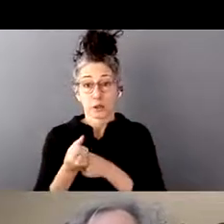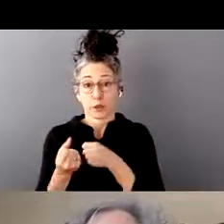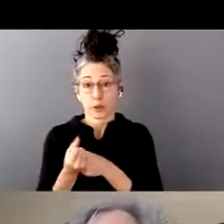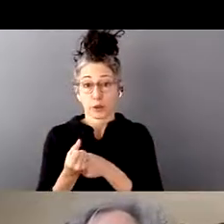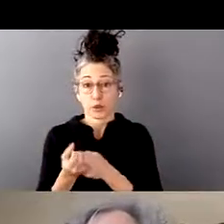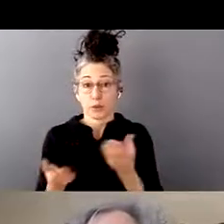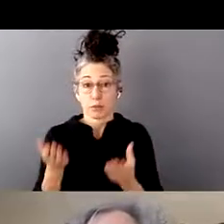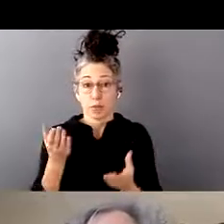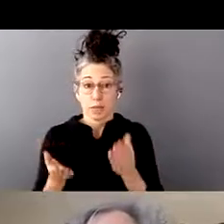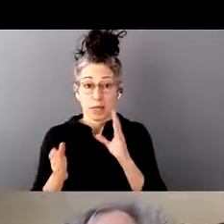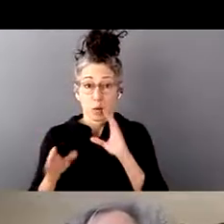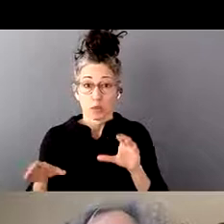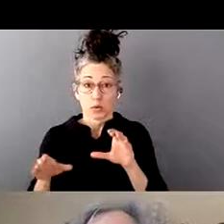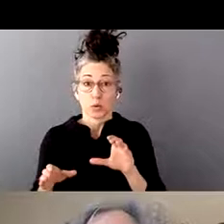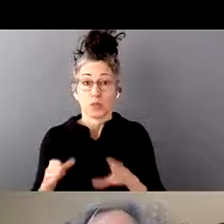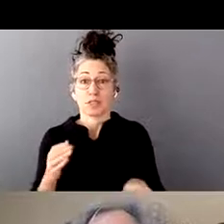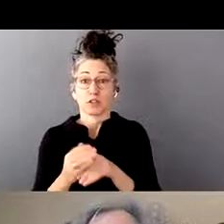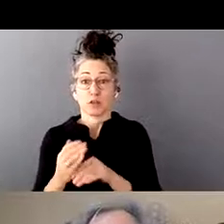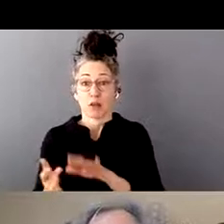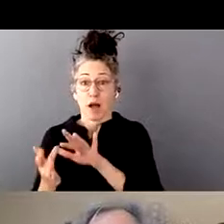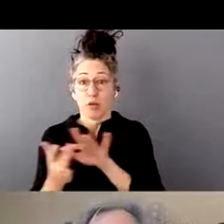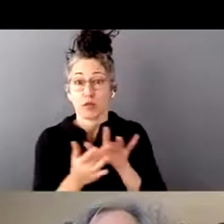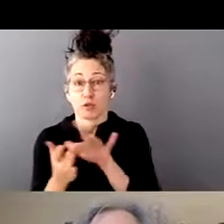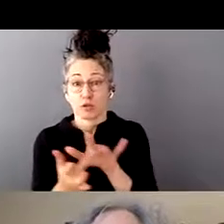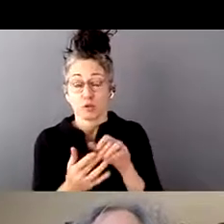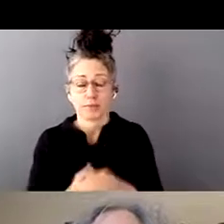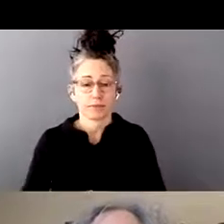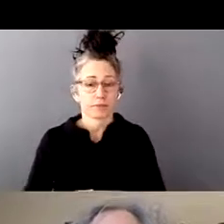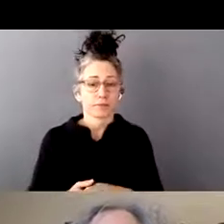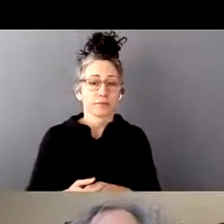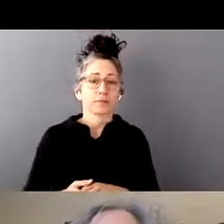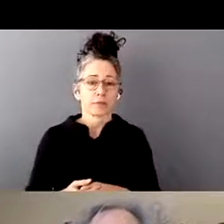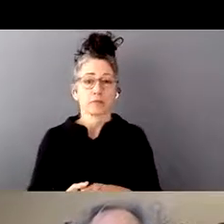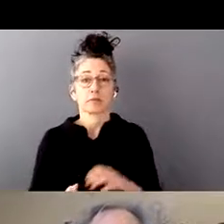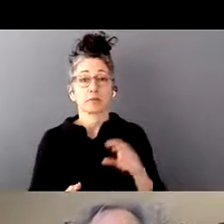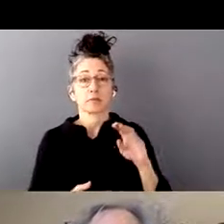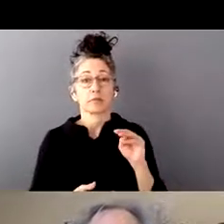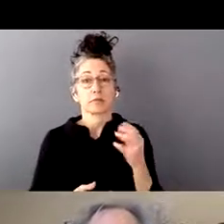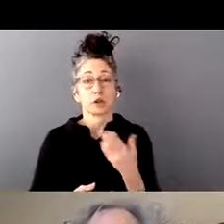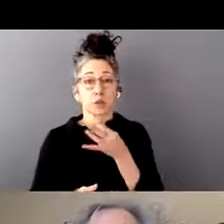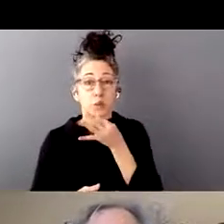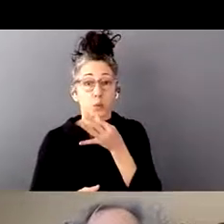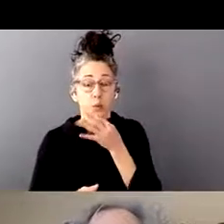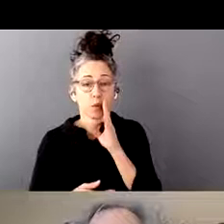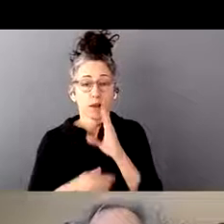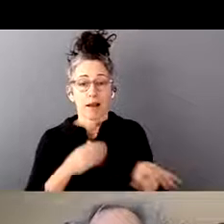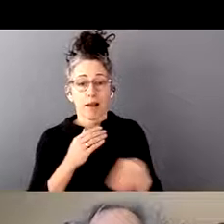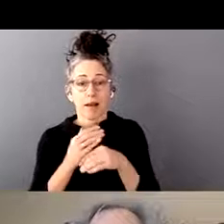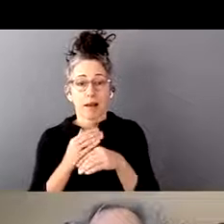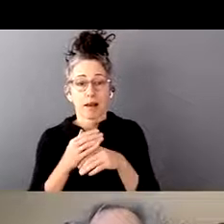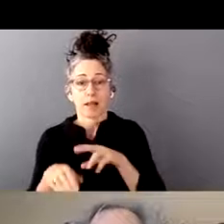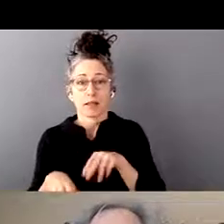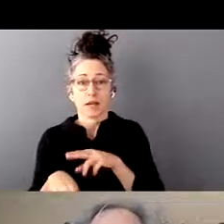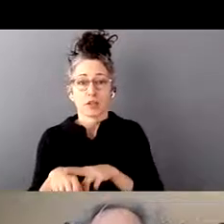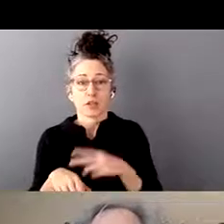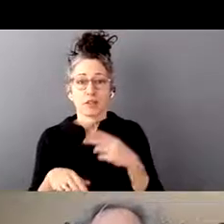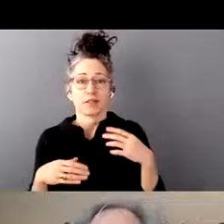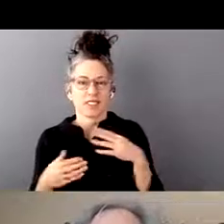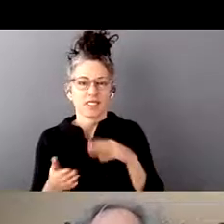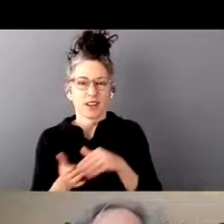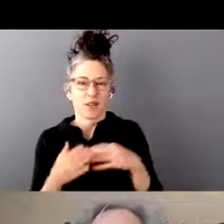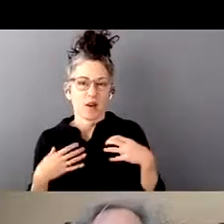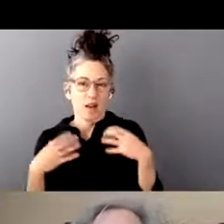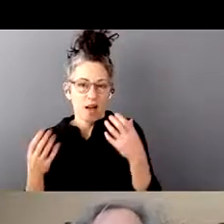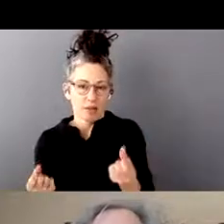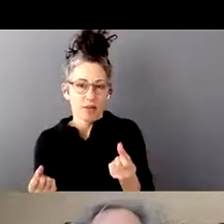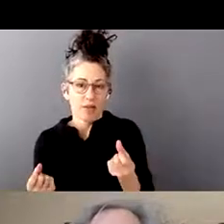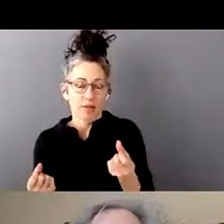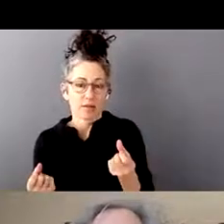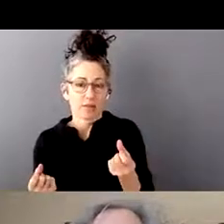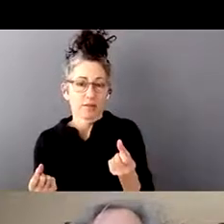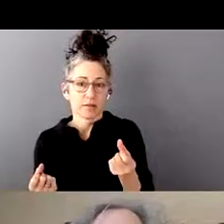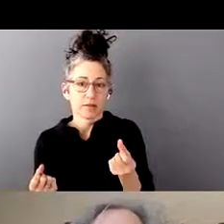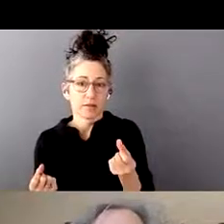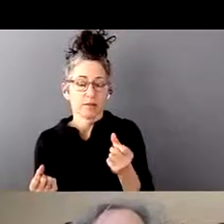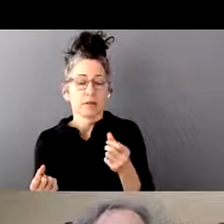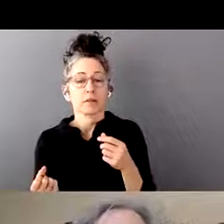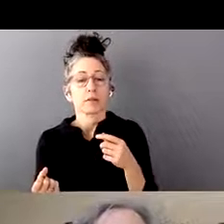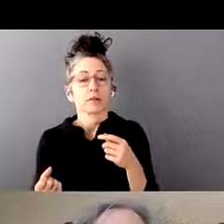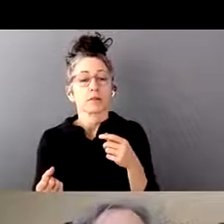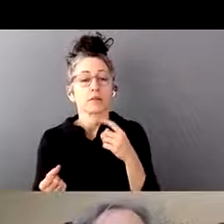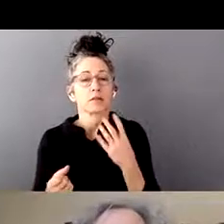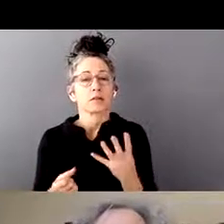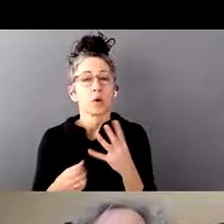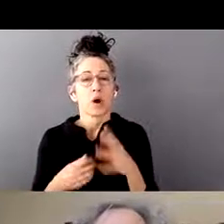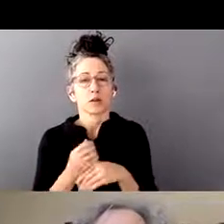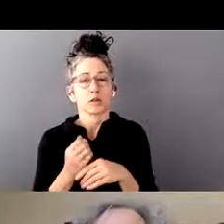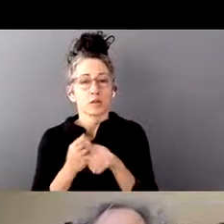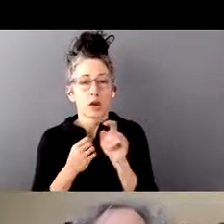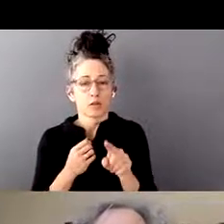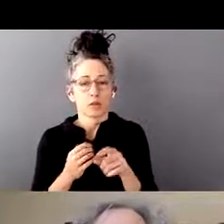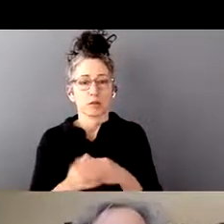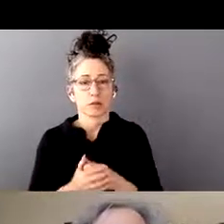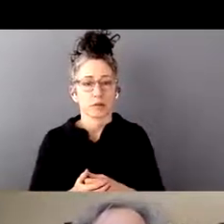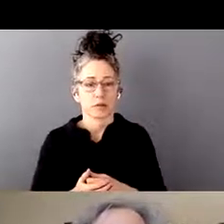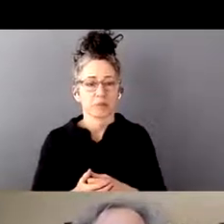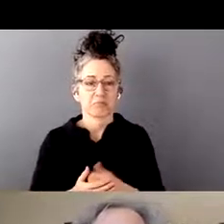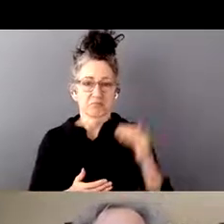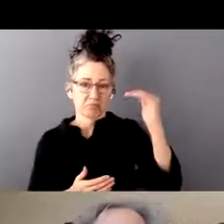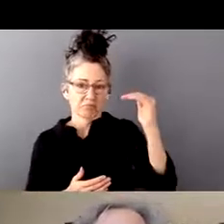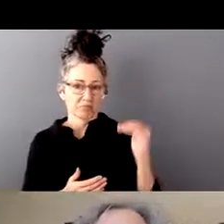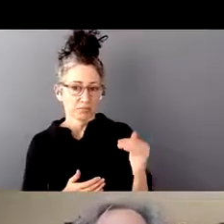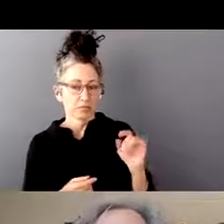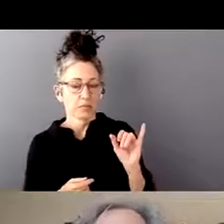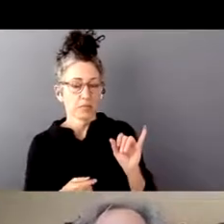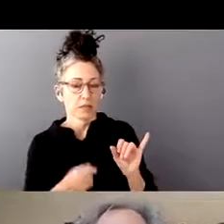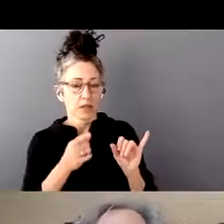additional outreach. Additionally, coming in March, we will be adding with the National Center for Health Statistics and CDC four disability questions coming to the pulse survey. And these are part of the core set of the Washington Group questions about difficulty seeing,